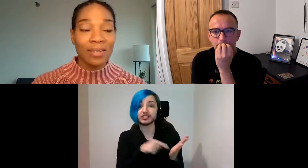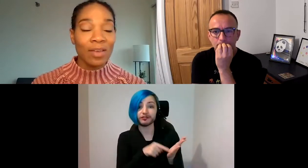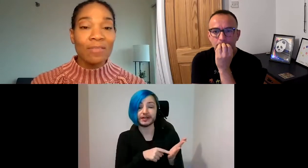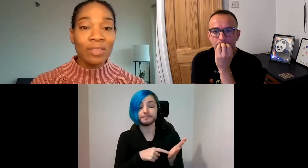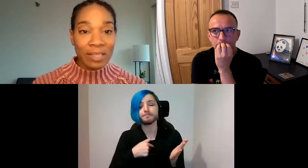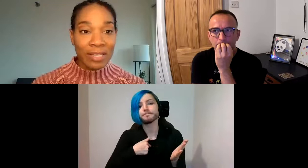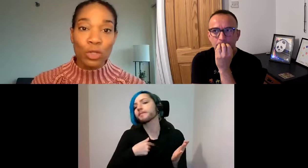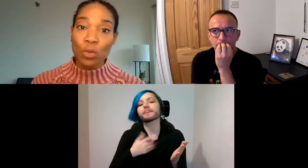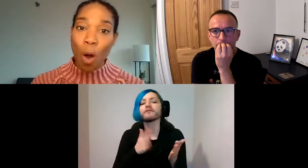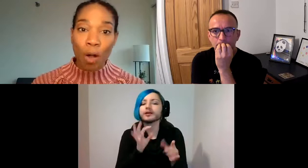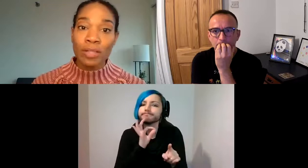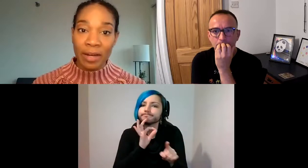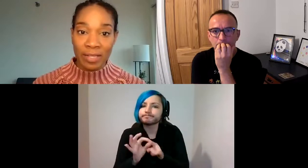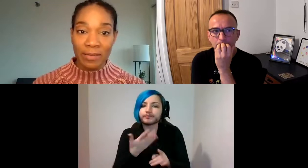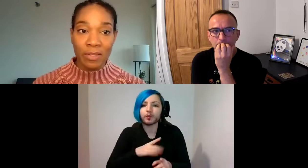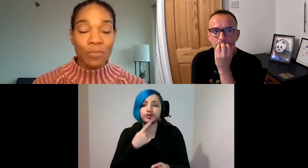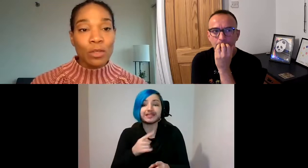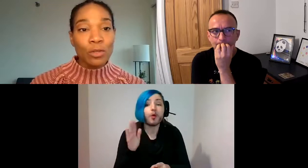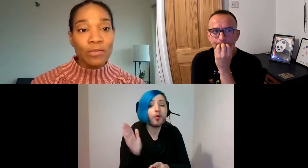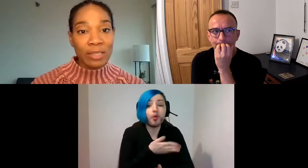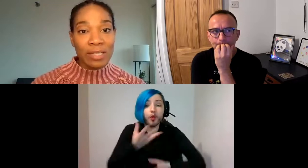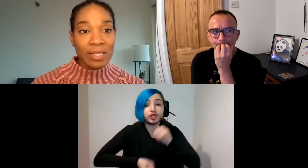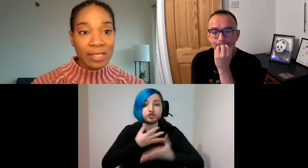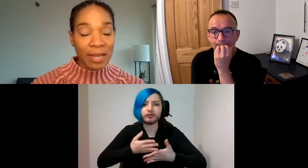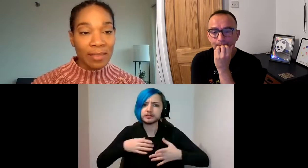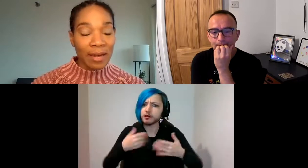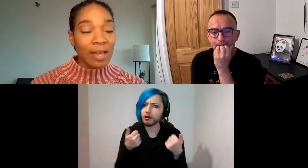the word queer was derogatory I don't like to use that